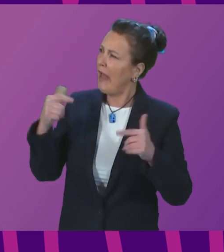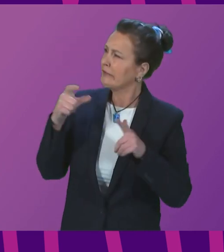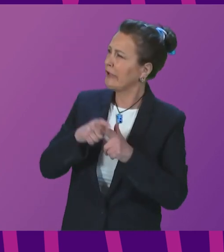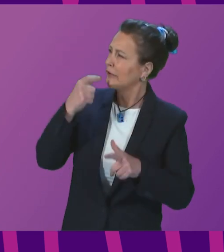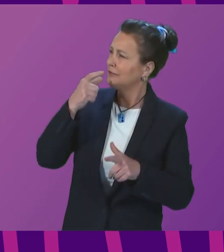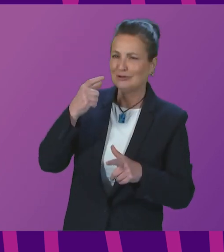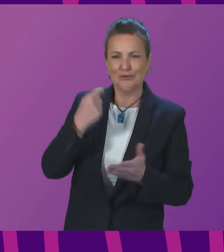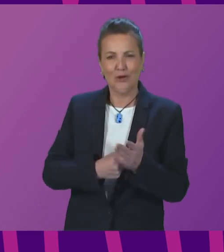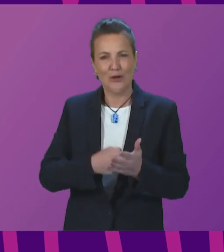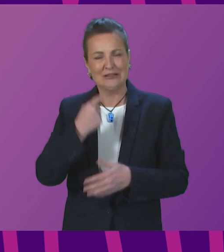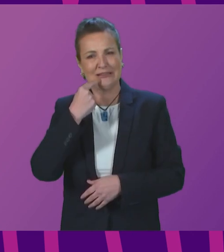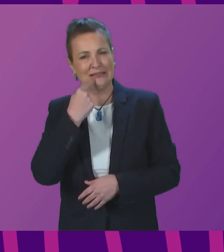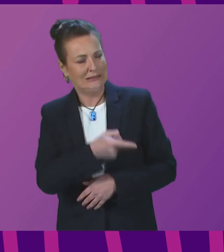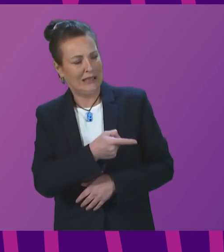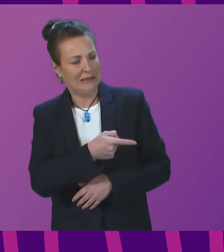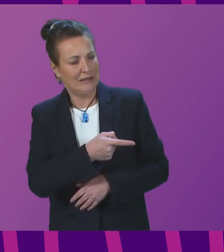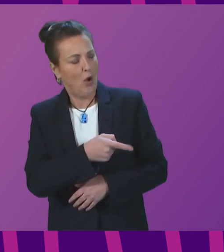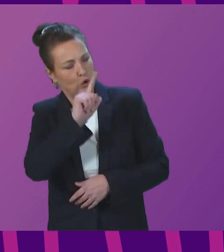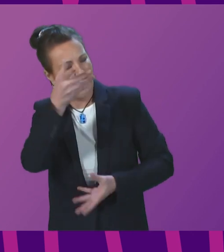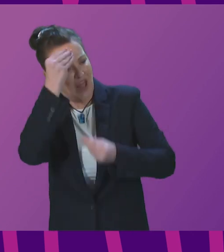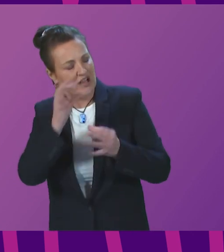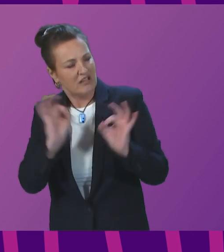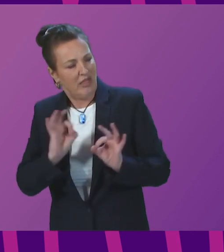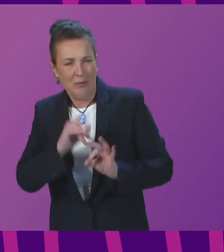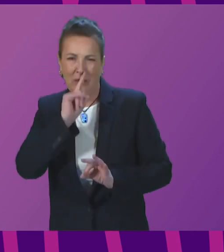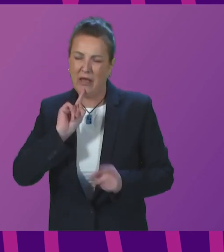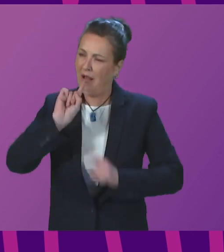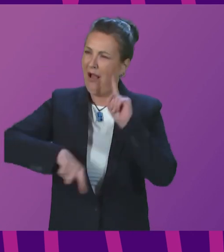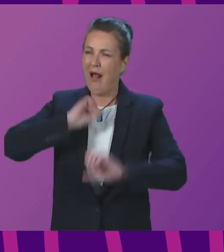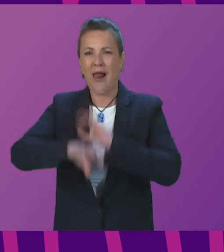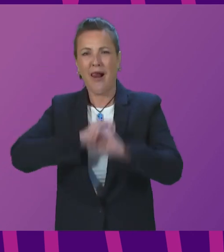lessons that CMAL has already learned and is putting into practice.